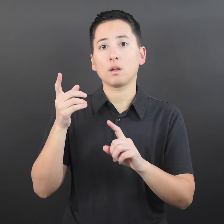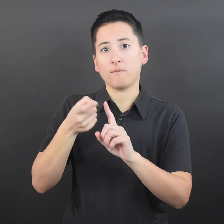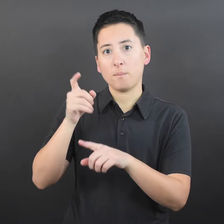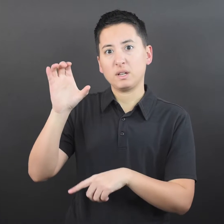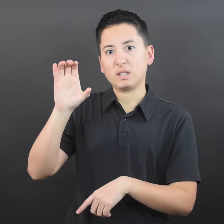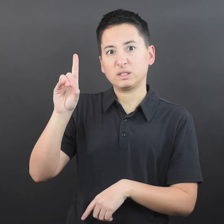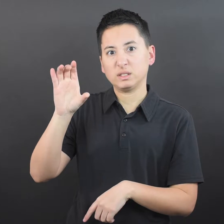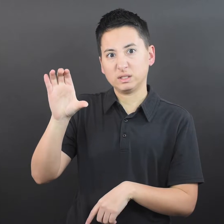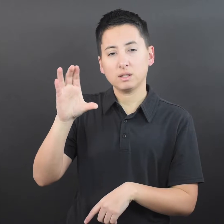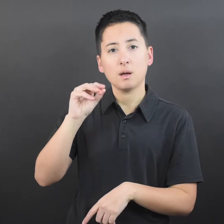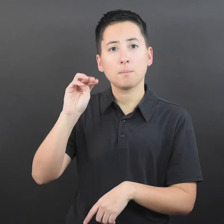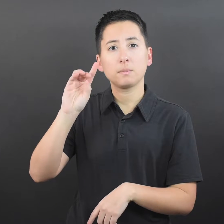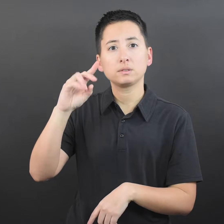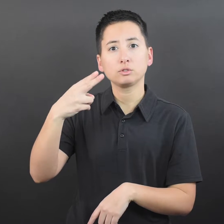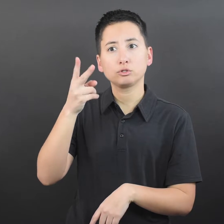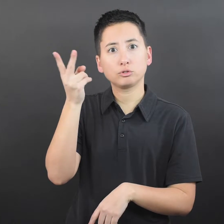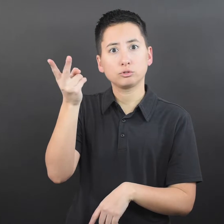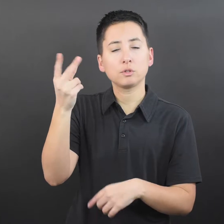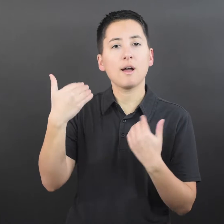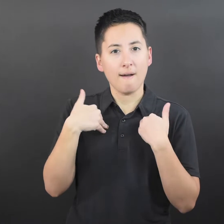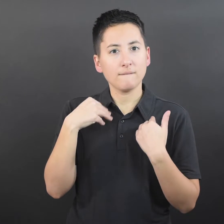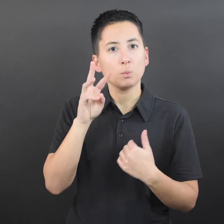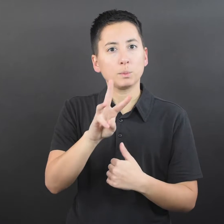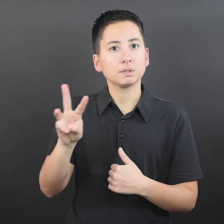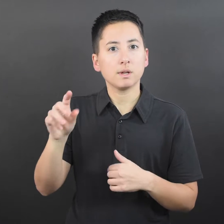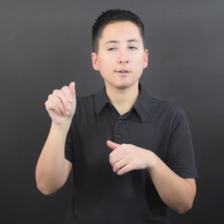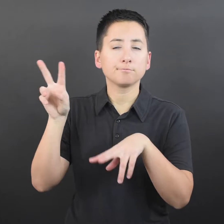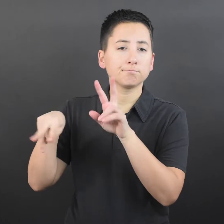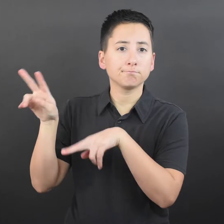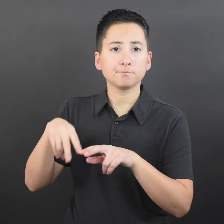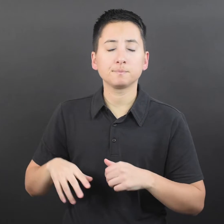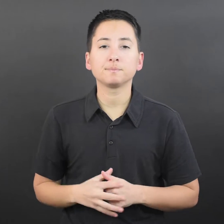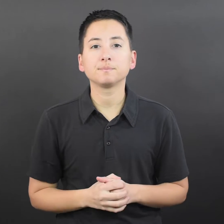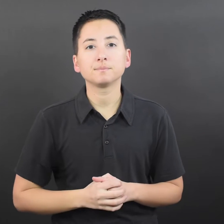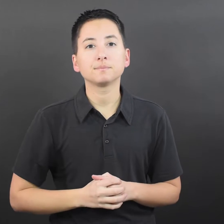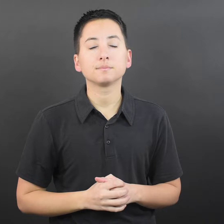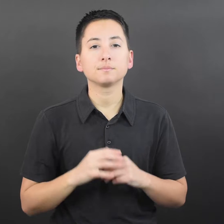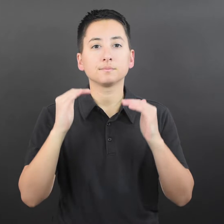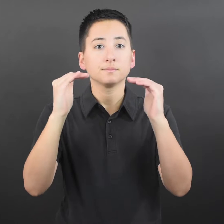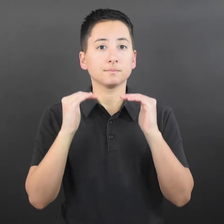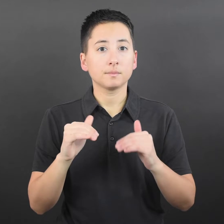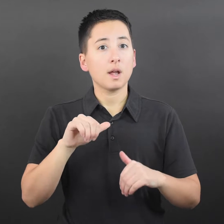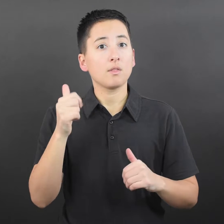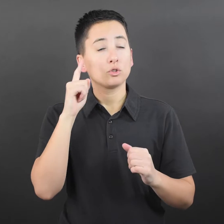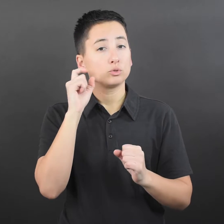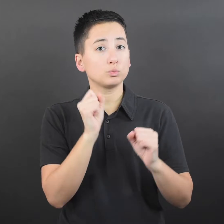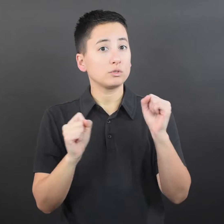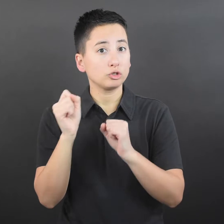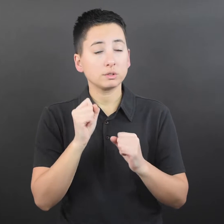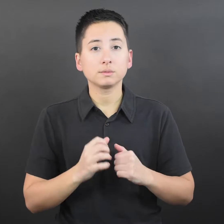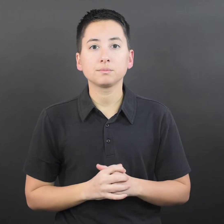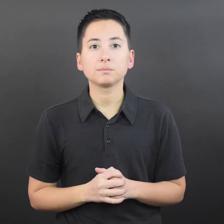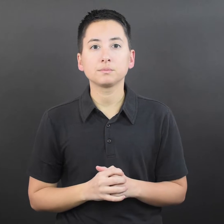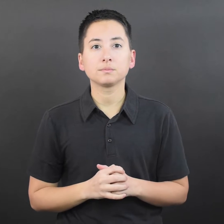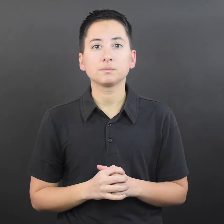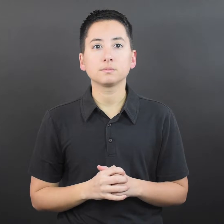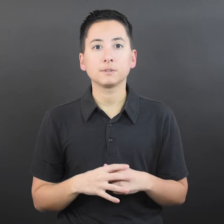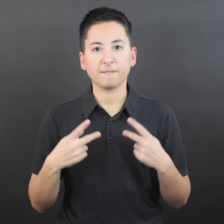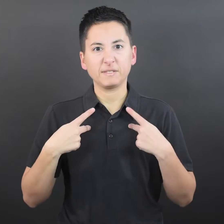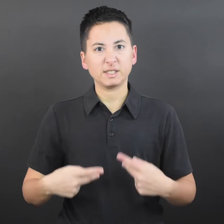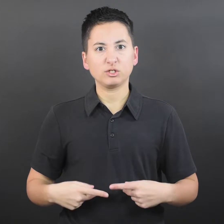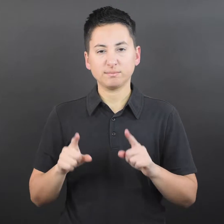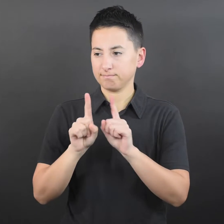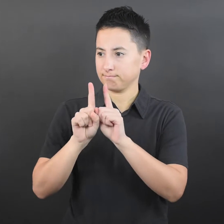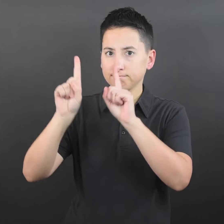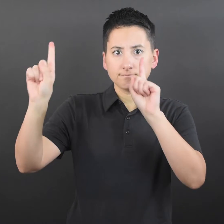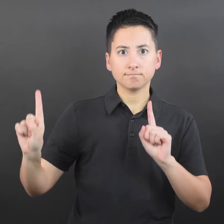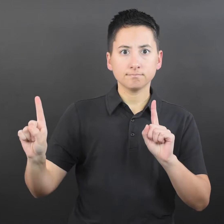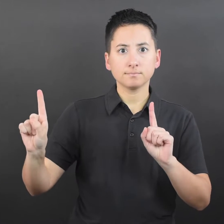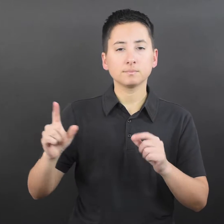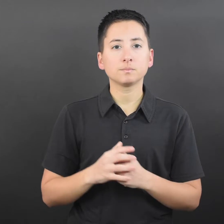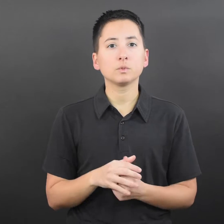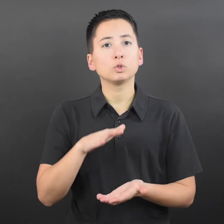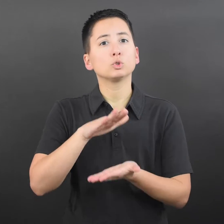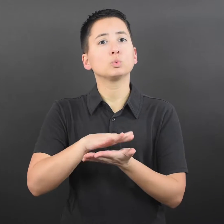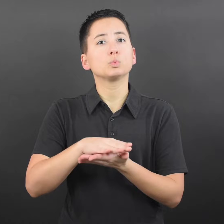are found on both the CDC and MDH websites. 3. Physical Distancing. Schools should maintain